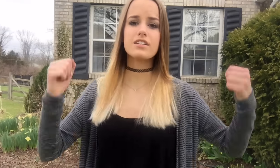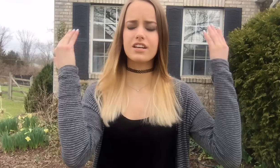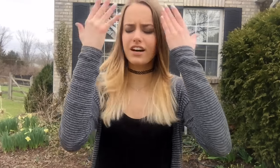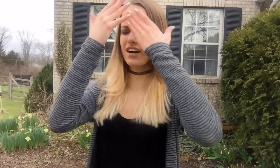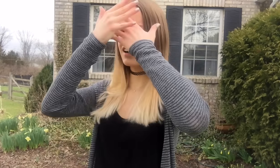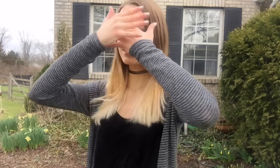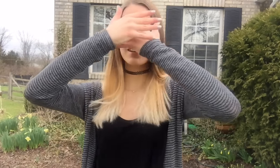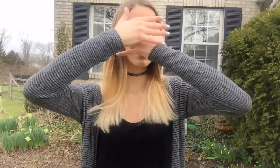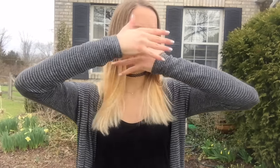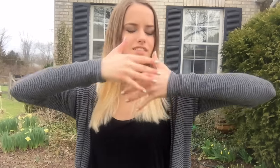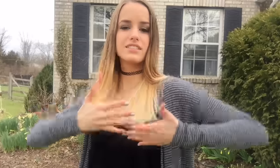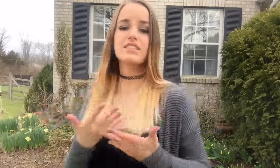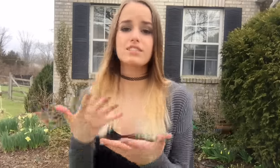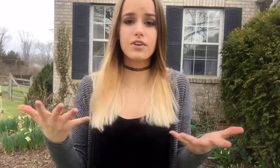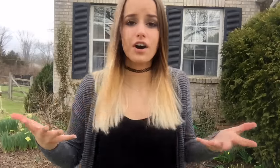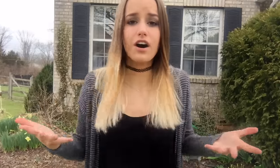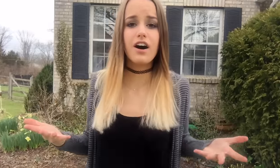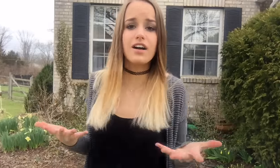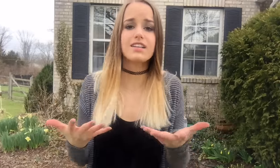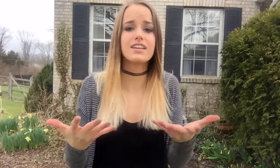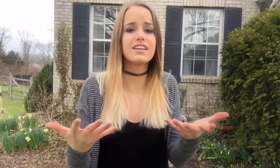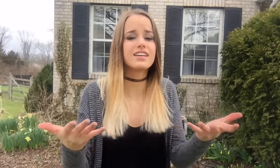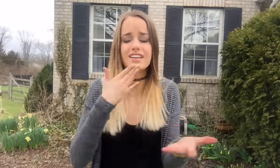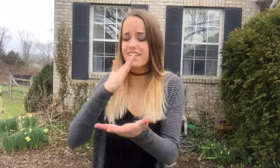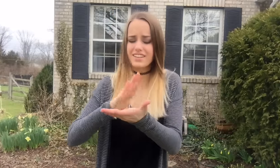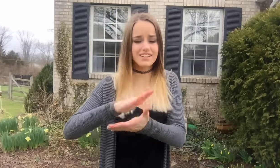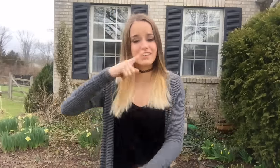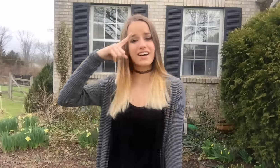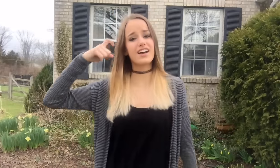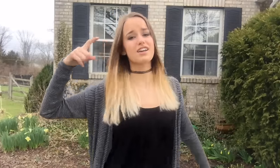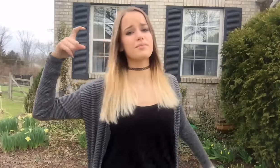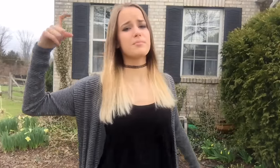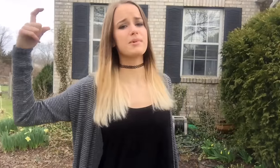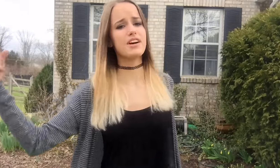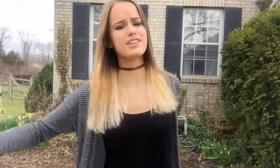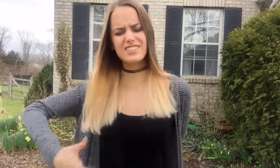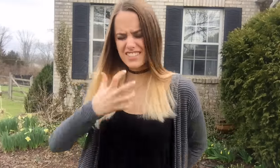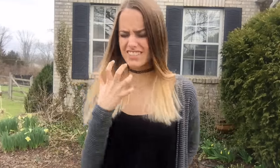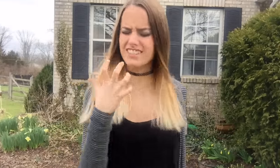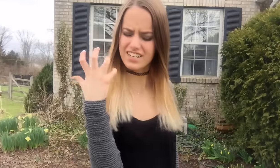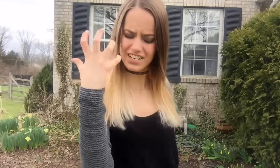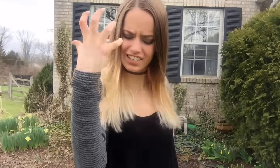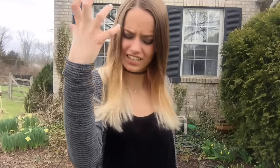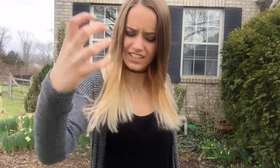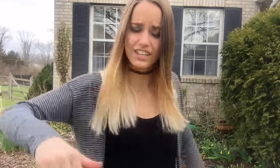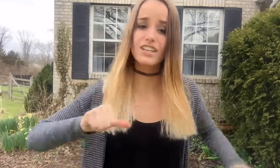Darkness is falling And nightmares are calling